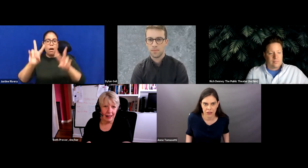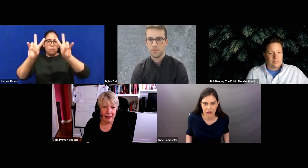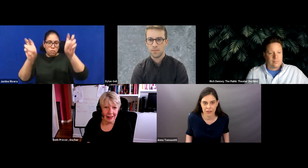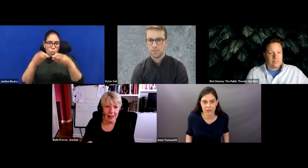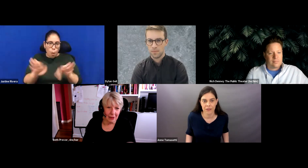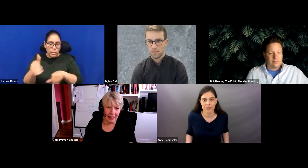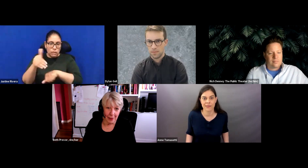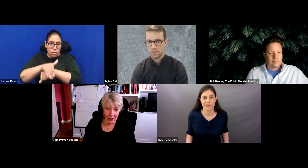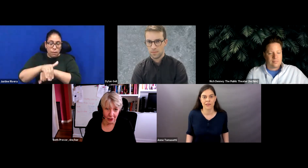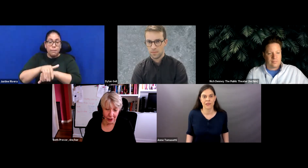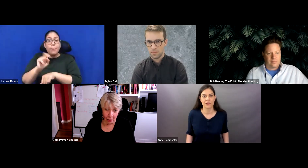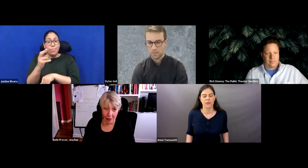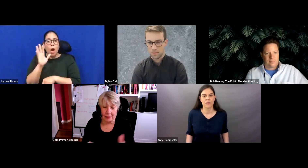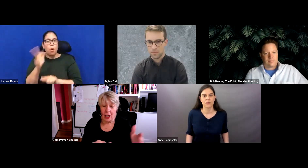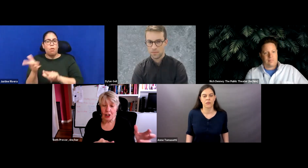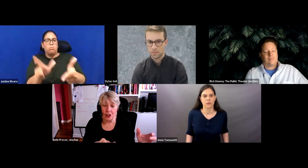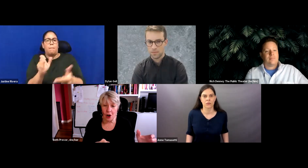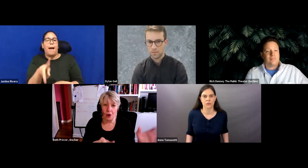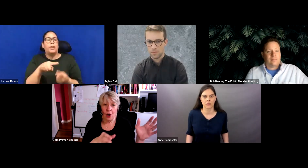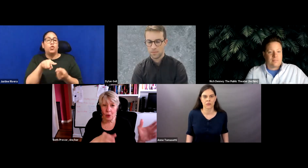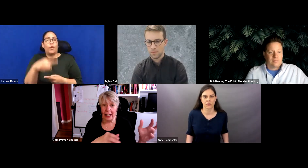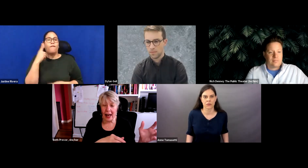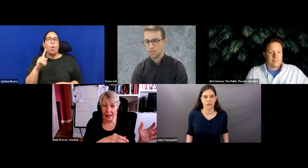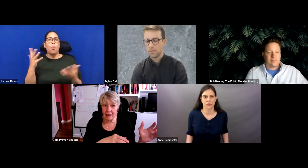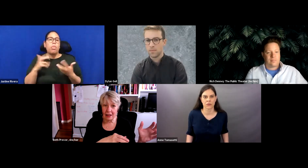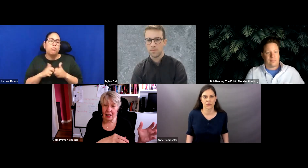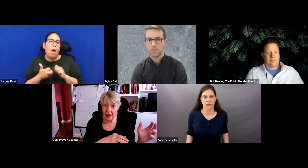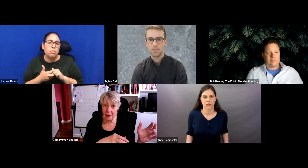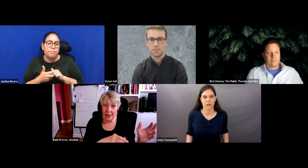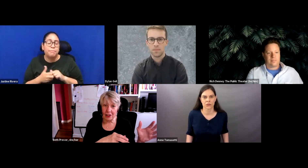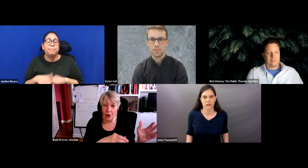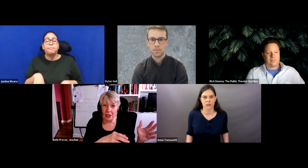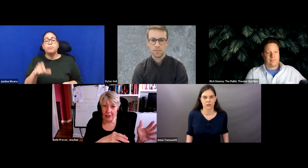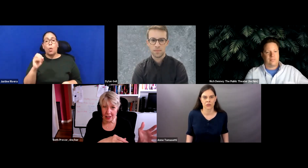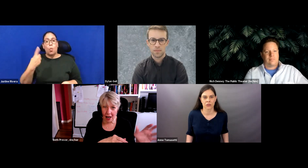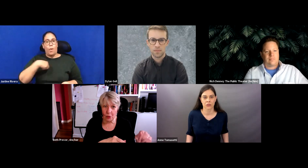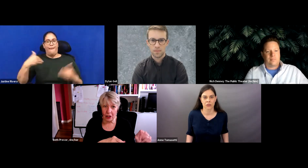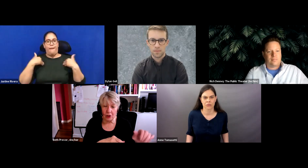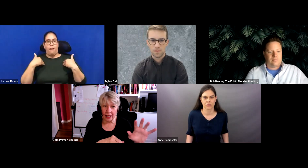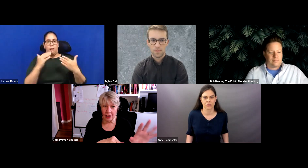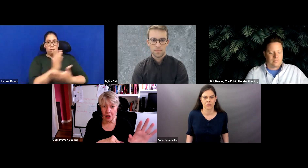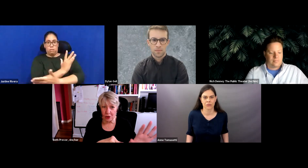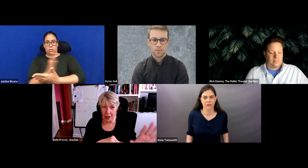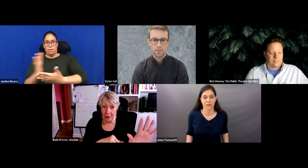then I'm going to send it back to you for the problem. So we had, in terms of the time, we knew that the show was going to